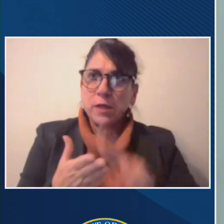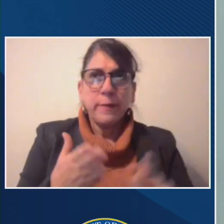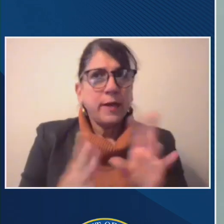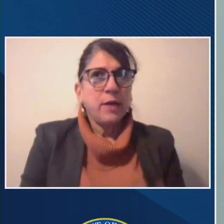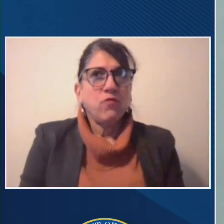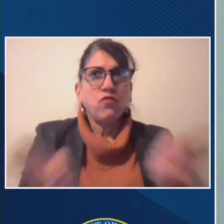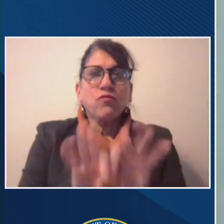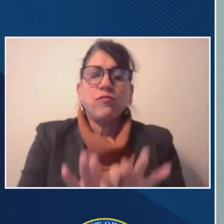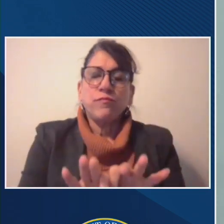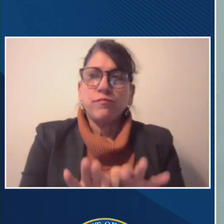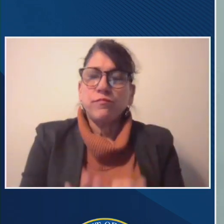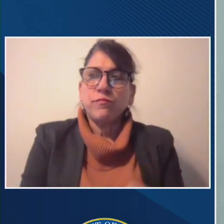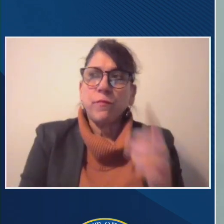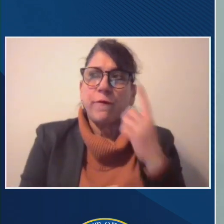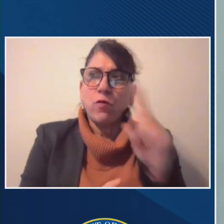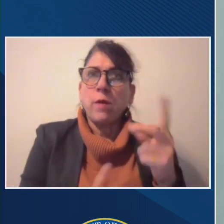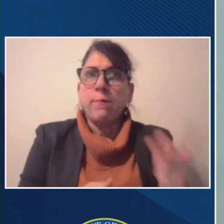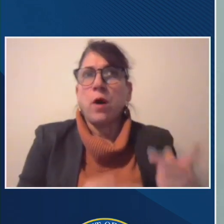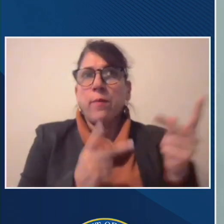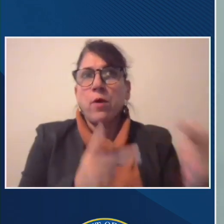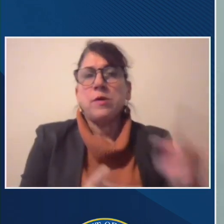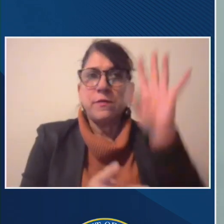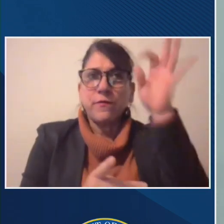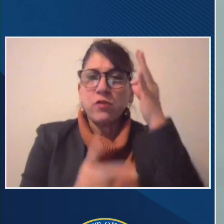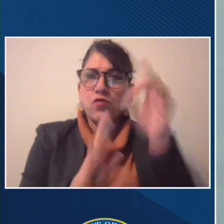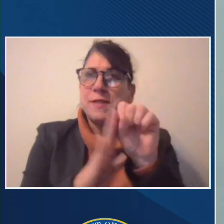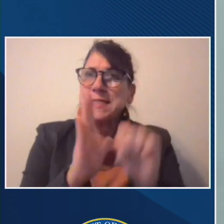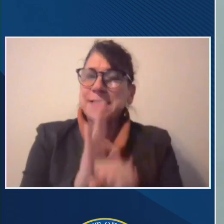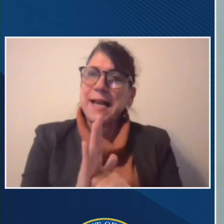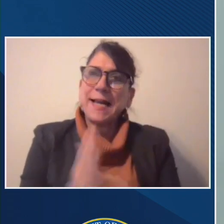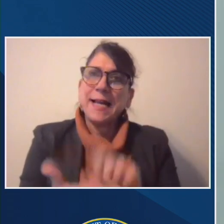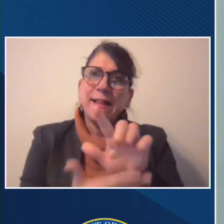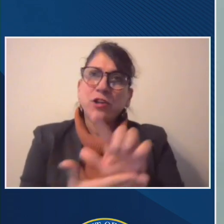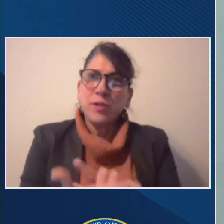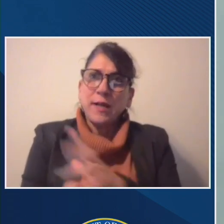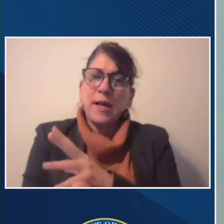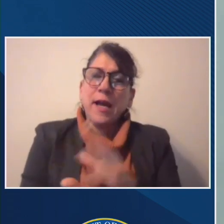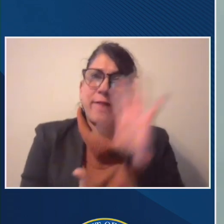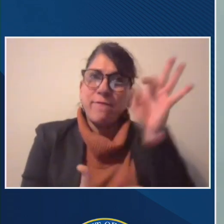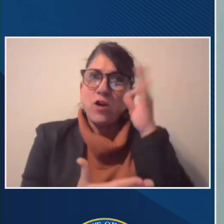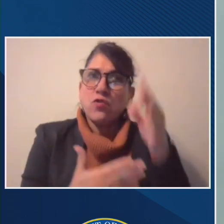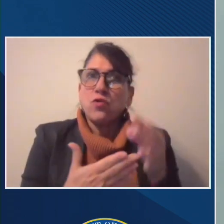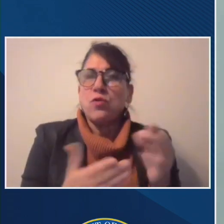proposed Federal and state legislation and Federal agency action. Thank you.